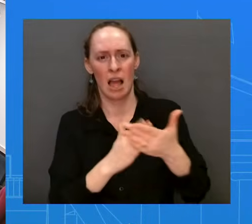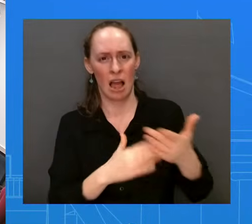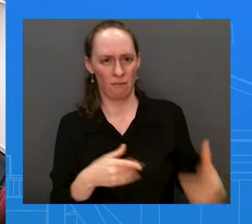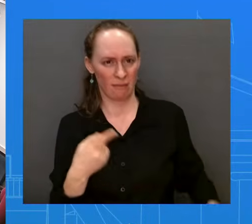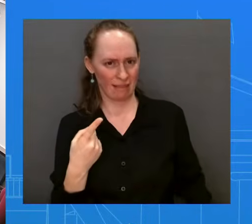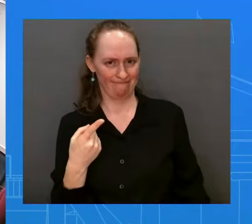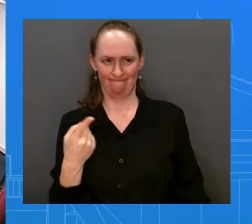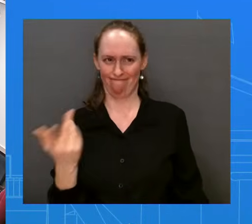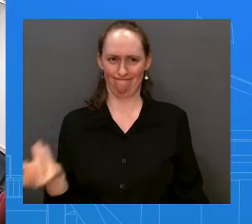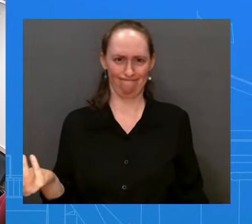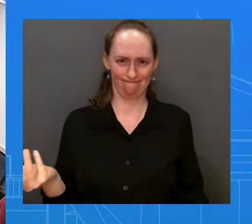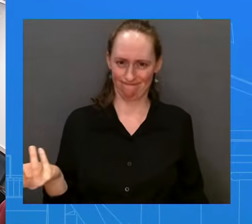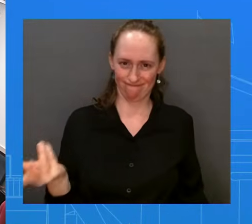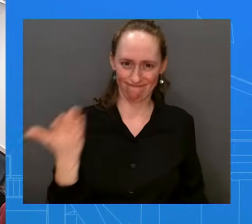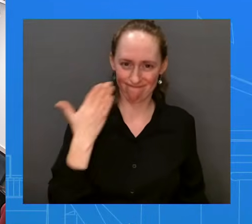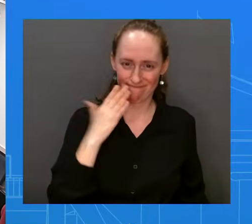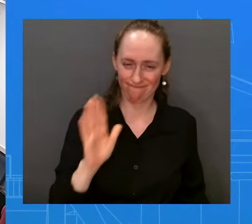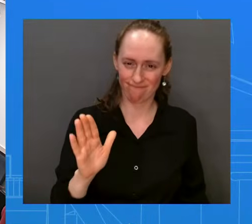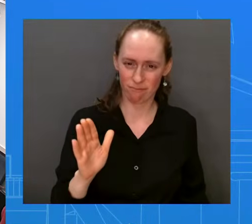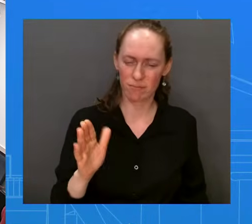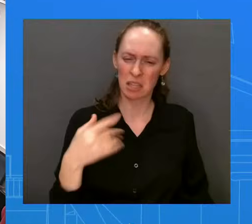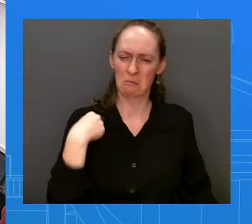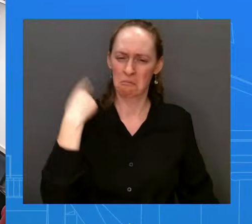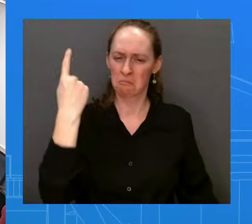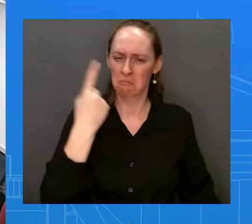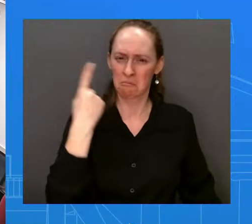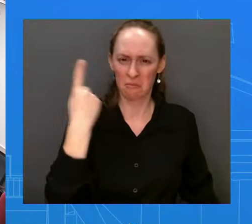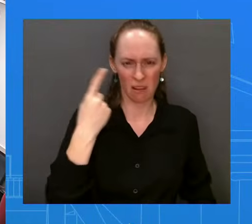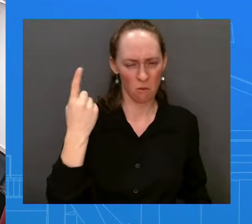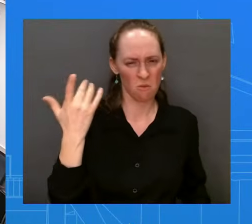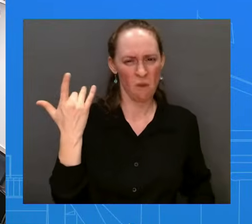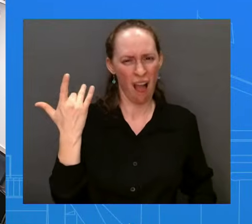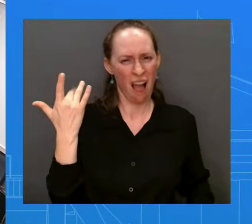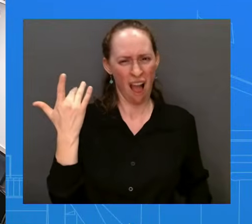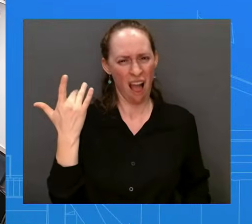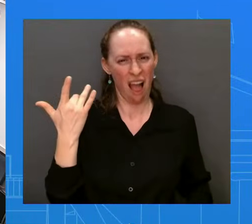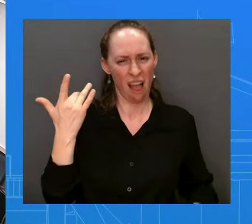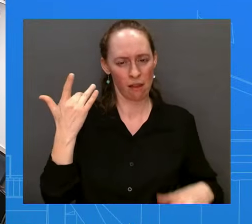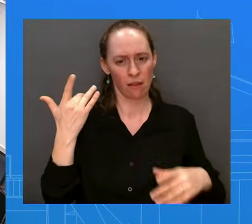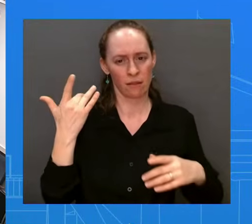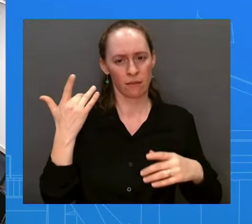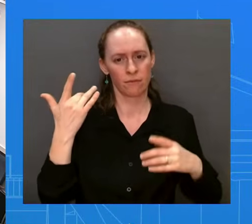within the last couple of weeks, started ordering some of these objects to be shot down